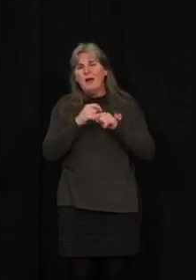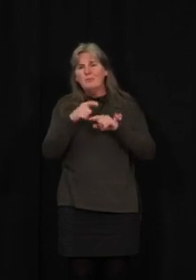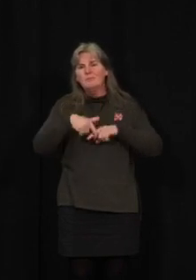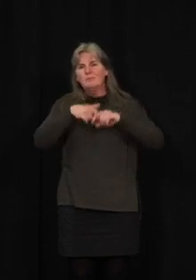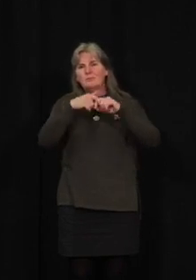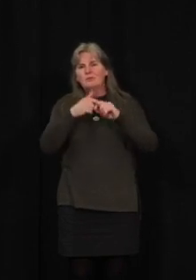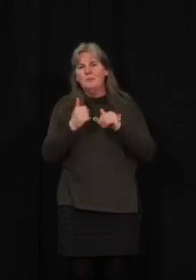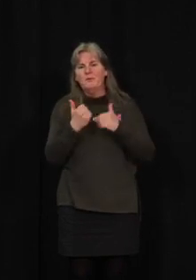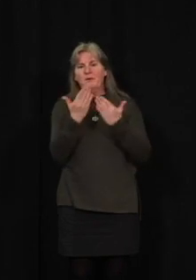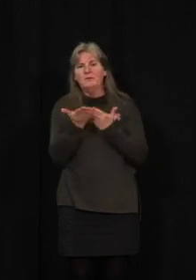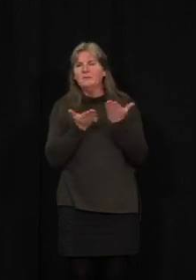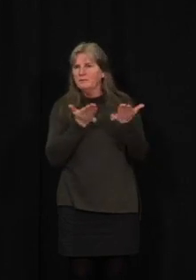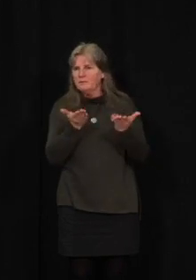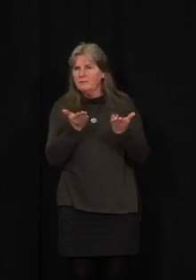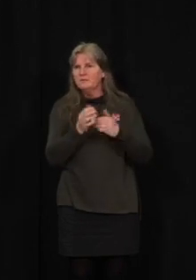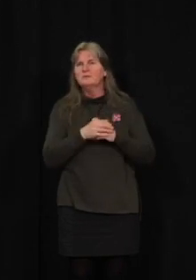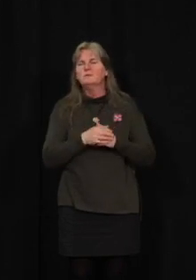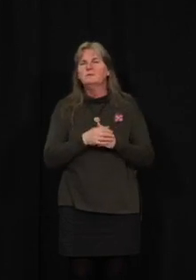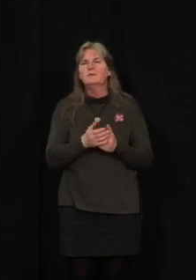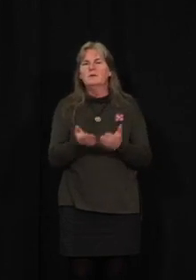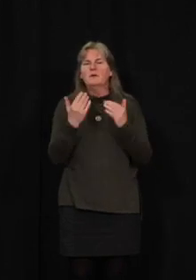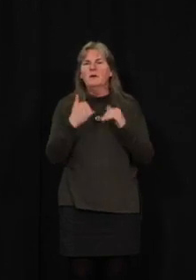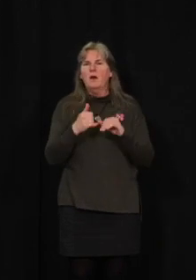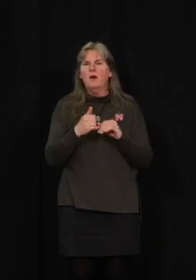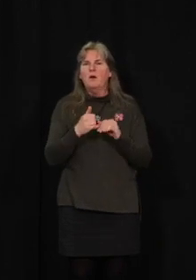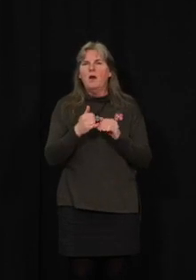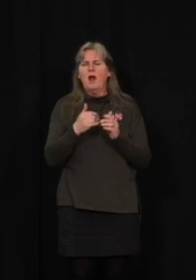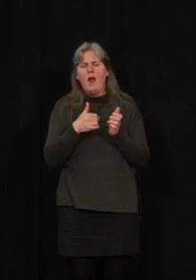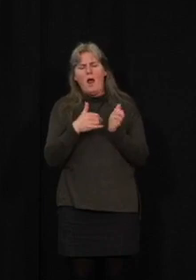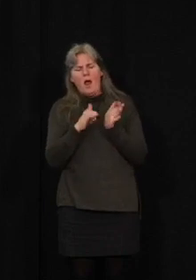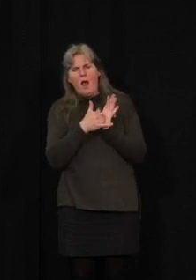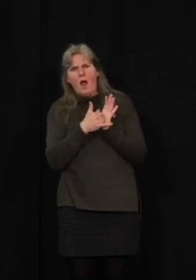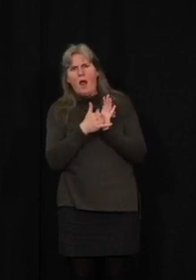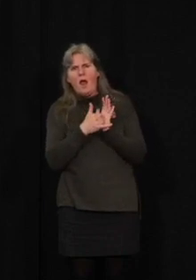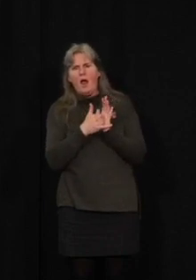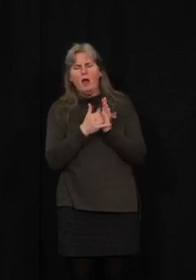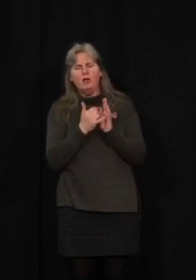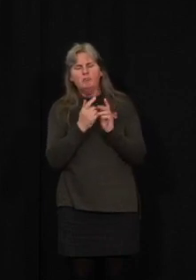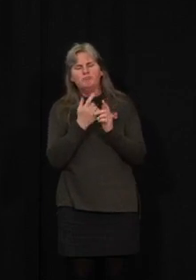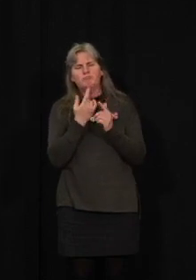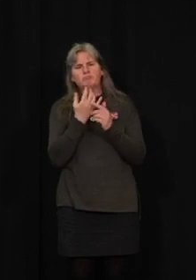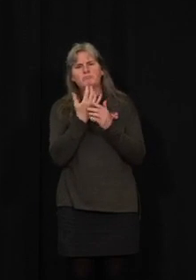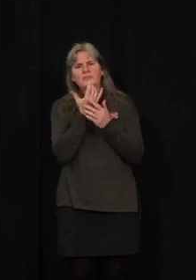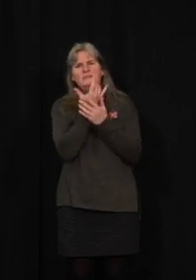Then guidelines about how to maintain safe distancing and sanitation and handwashing and